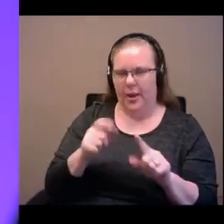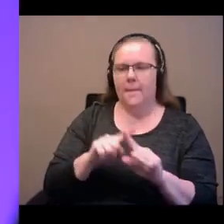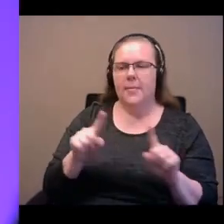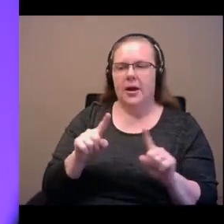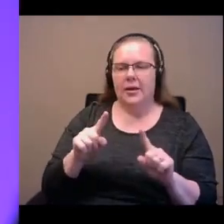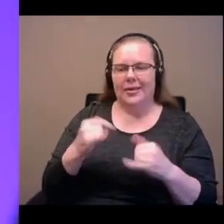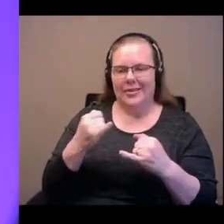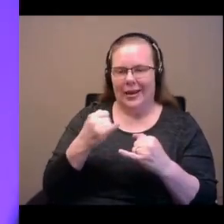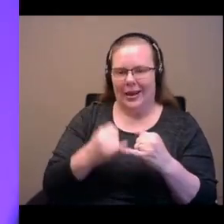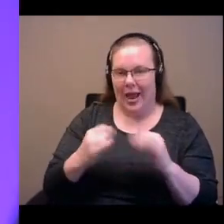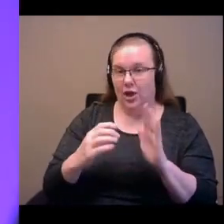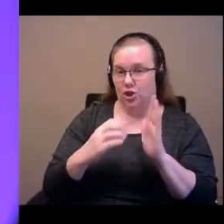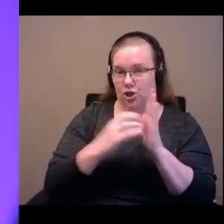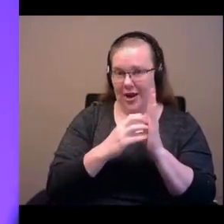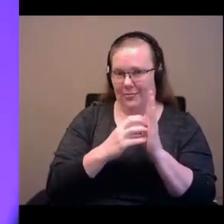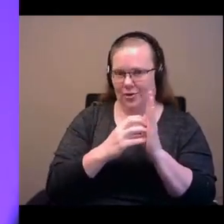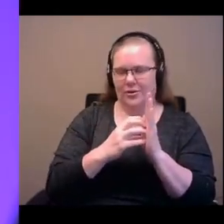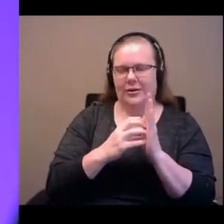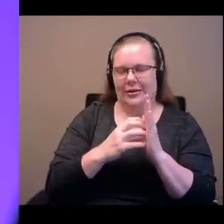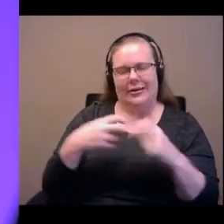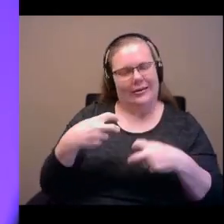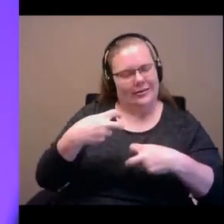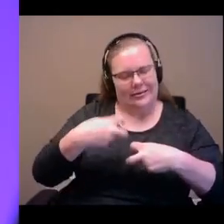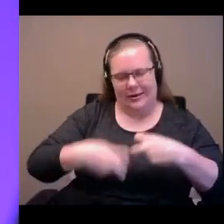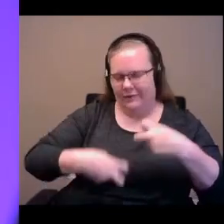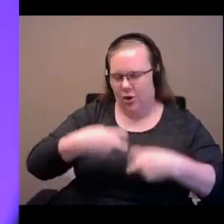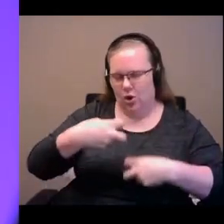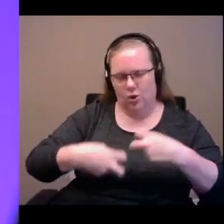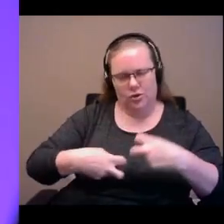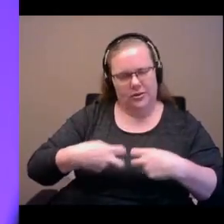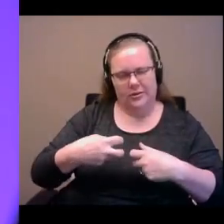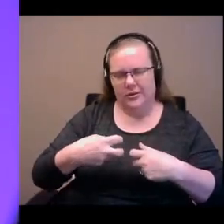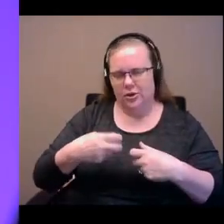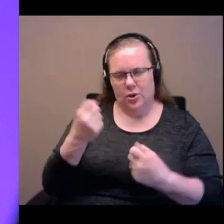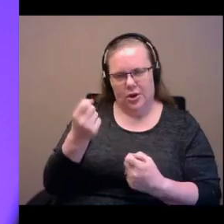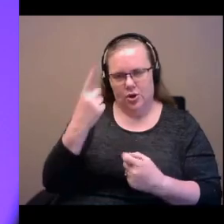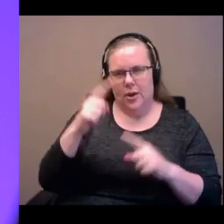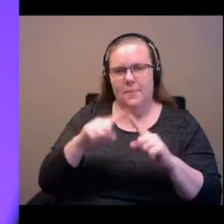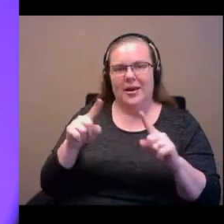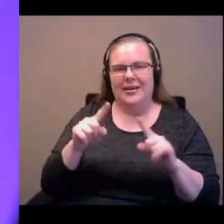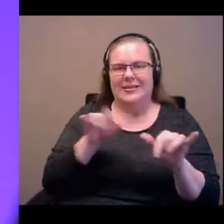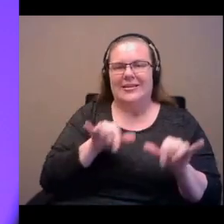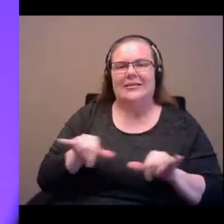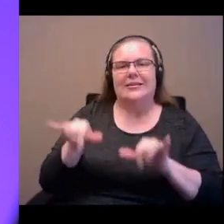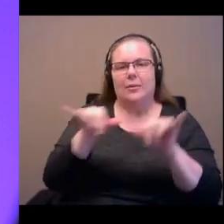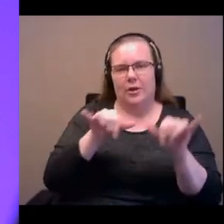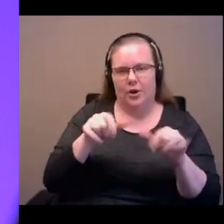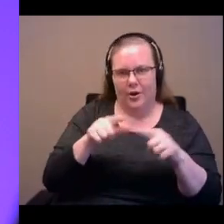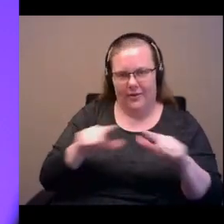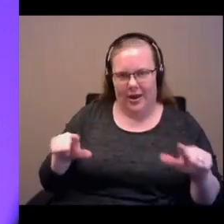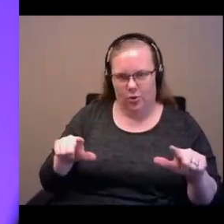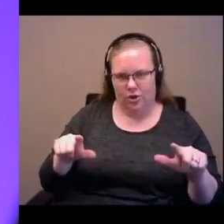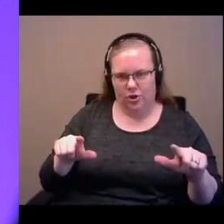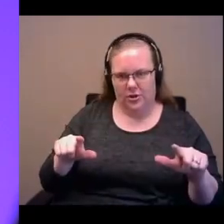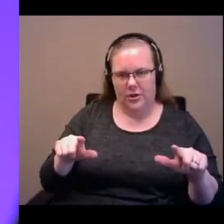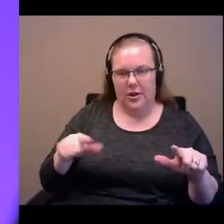because it’s really difficult to understand. There we’re not looking at individual words. We’re looking at the similarity of language. So if I took two paragraphs I said and two paragraphs